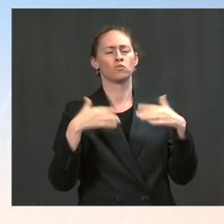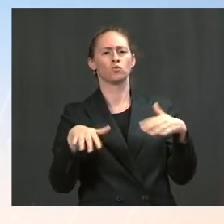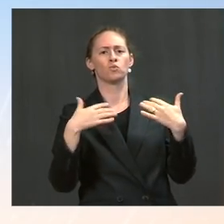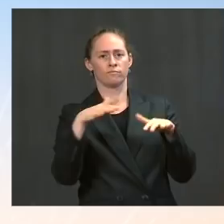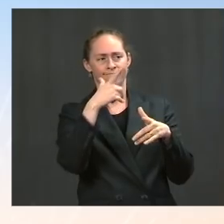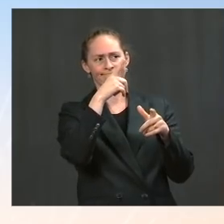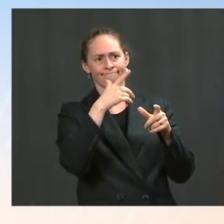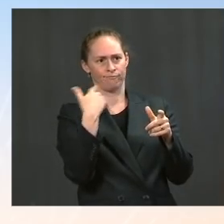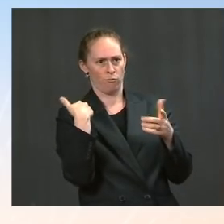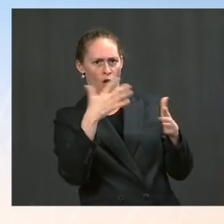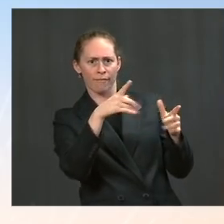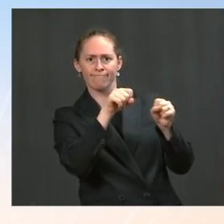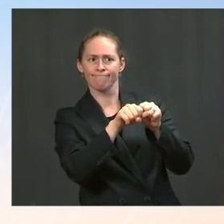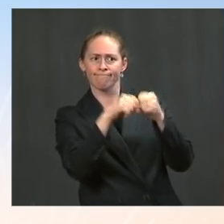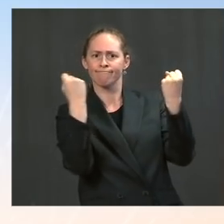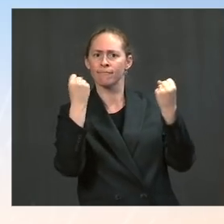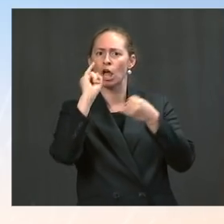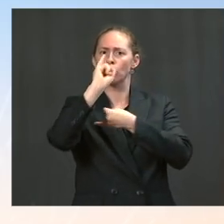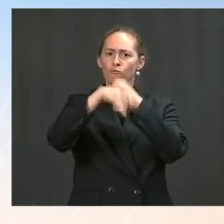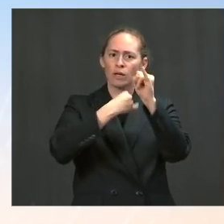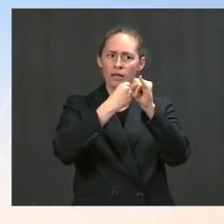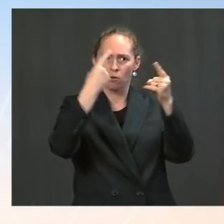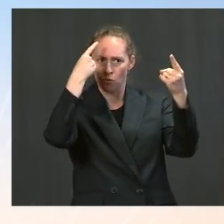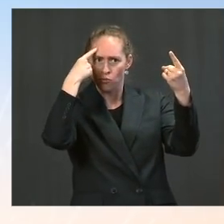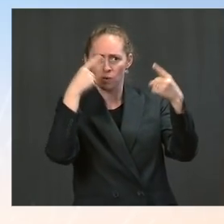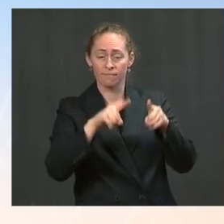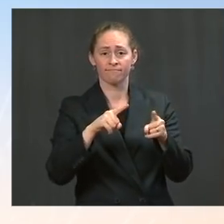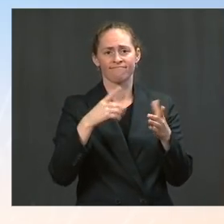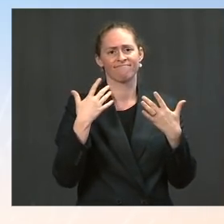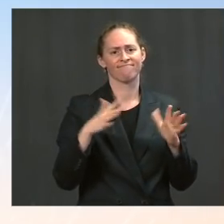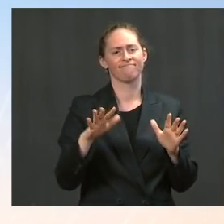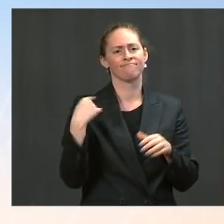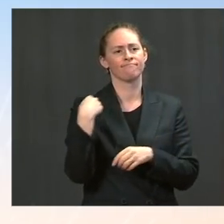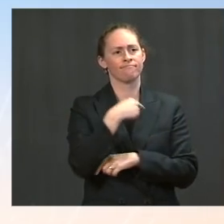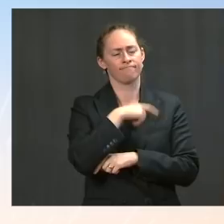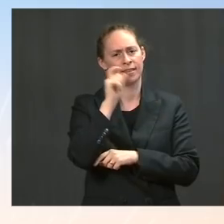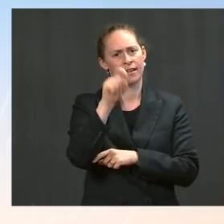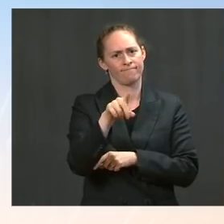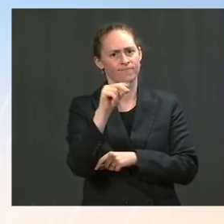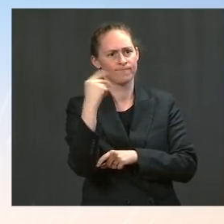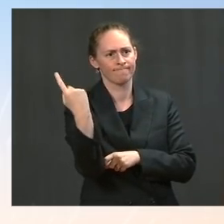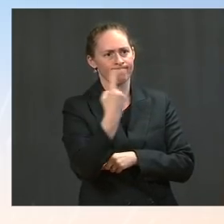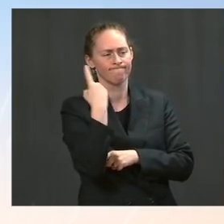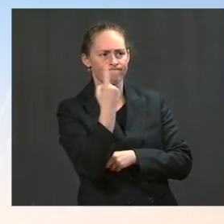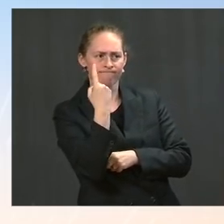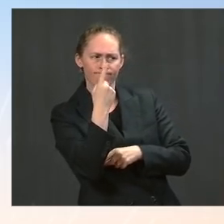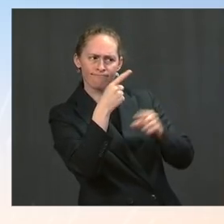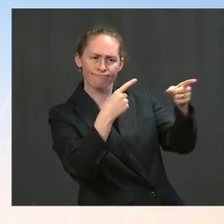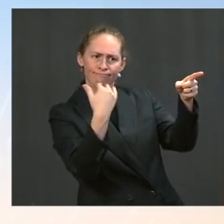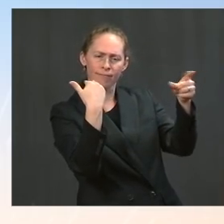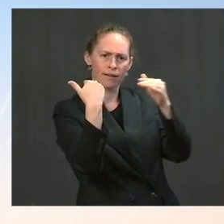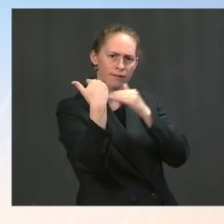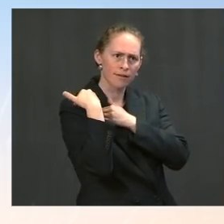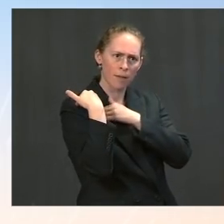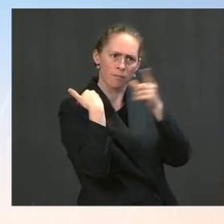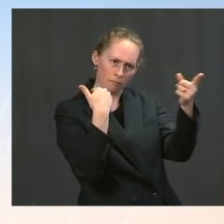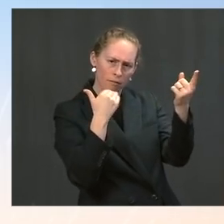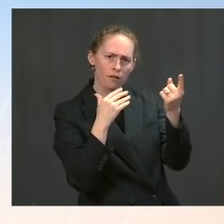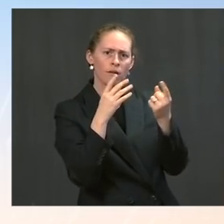we announced steps we're taking today to promote accountability and transparency. On the accountability front, the State Department announced earlier today